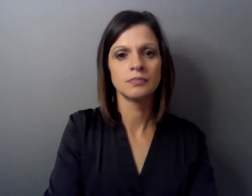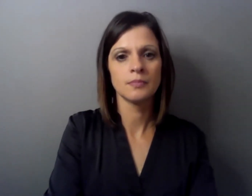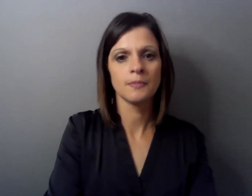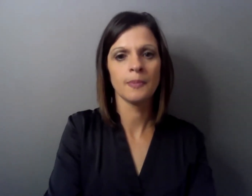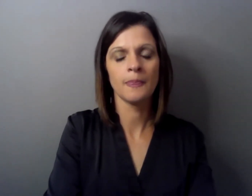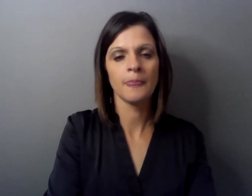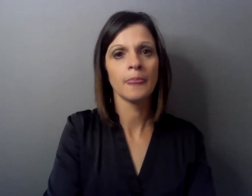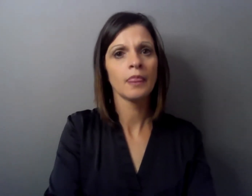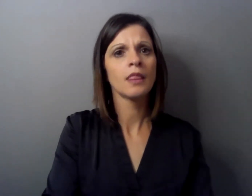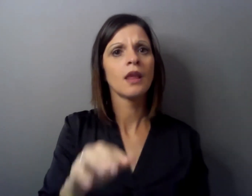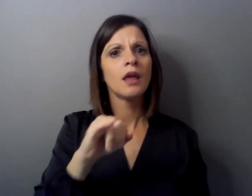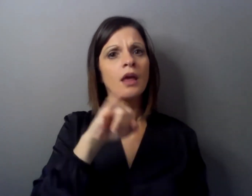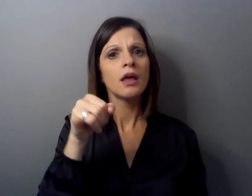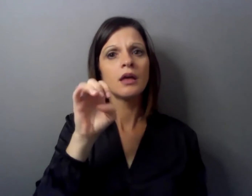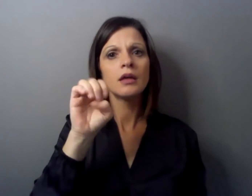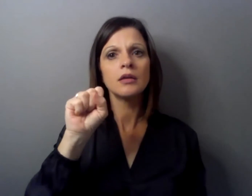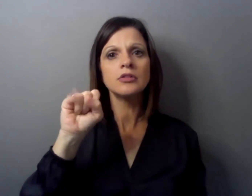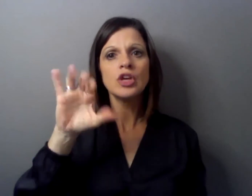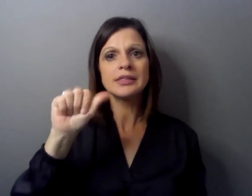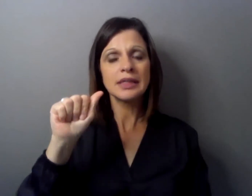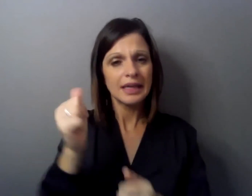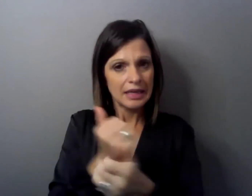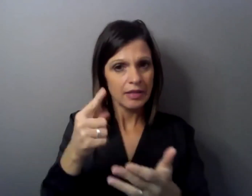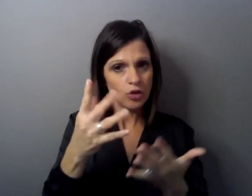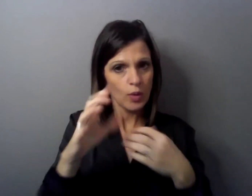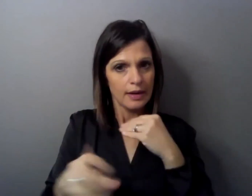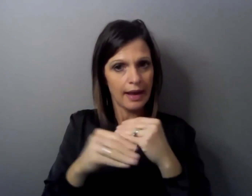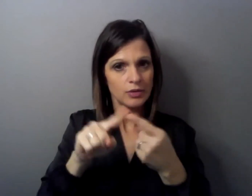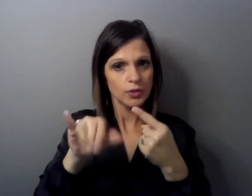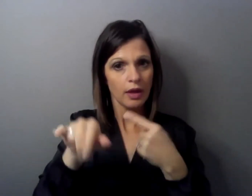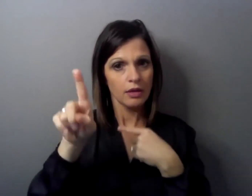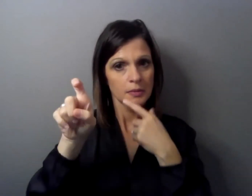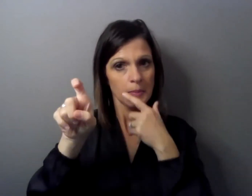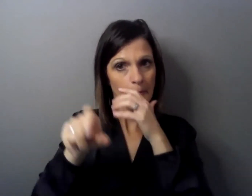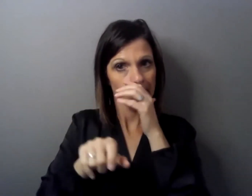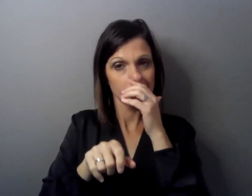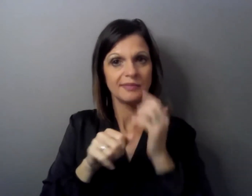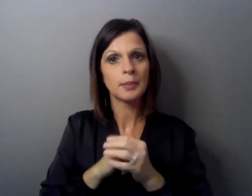Thank you. Jessica, anything that you wanted to add to that?